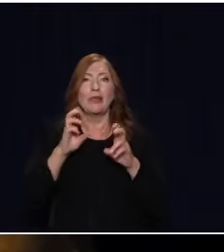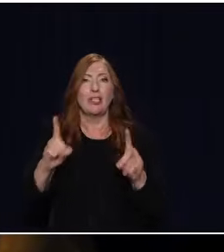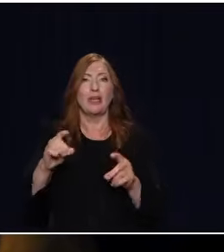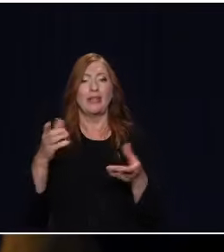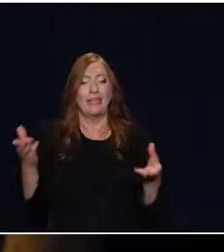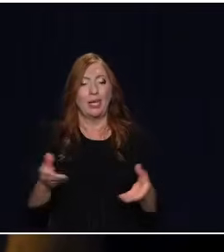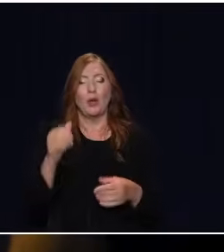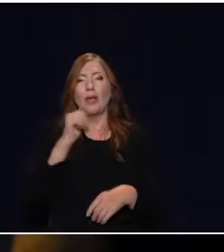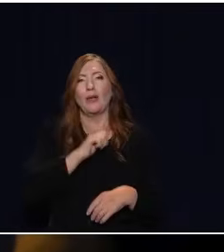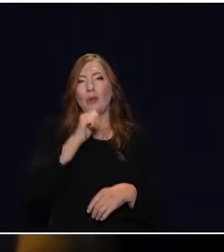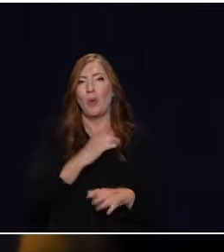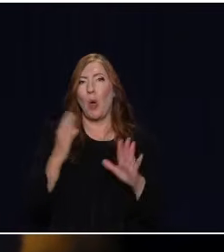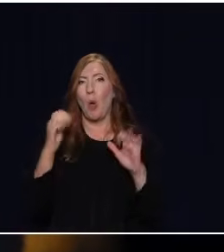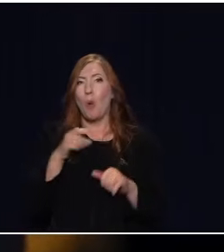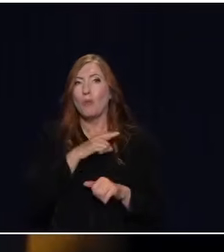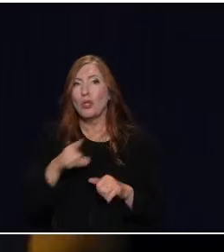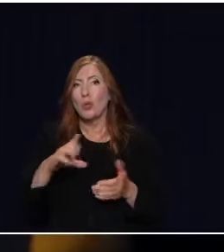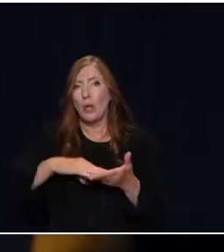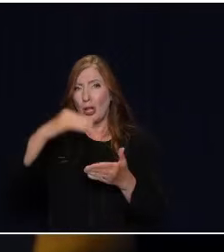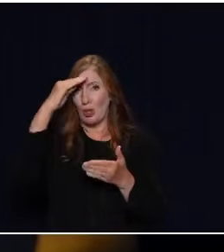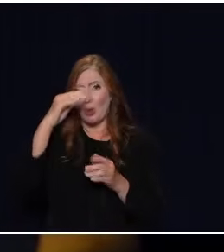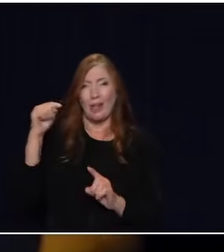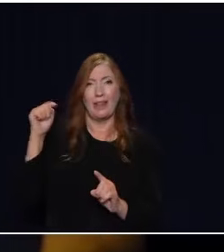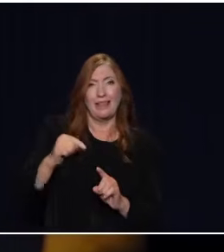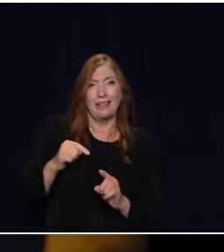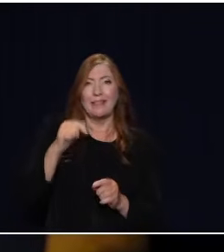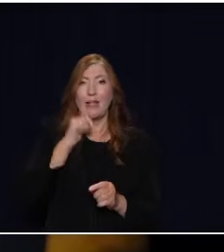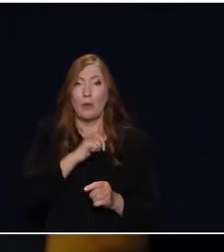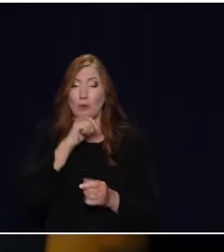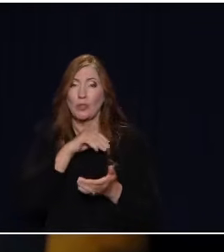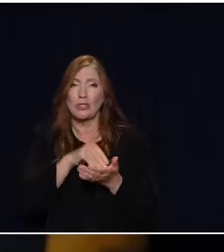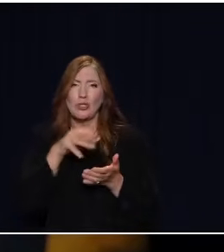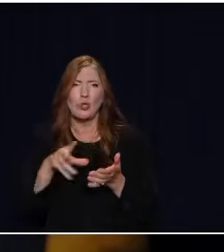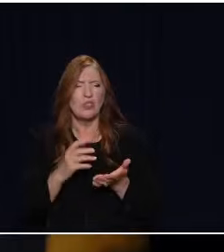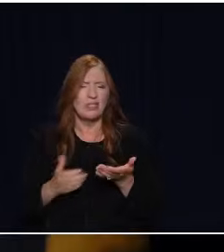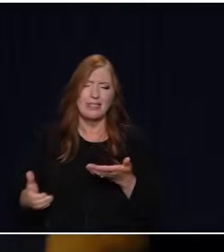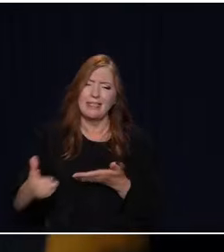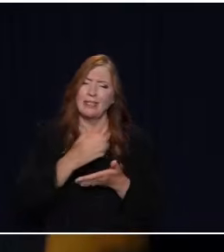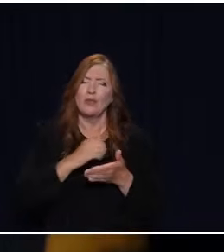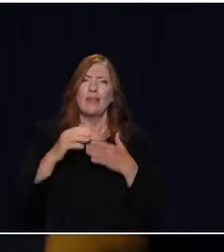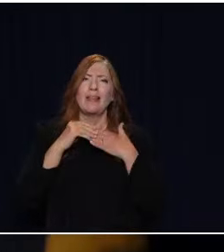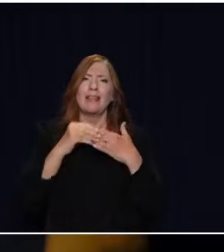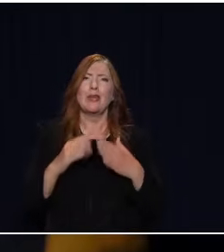THANK YOU. TONIGHT YOU HAVE HEARD DIFFERENT